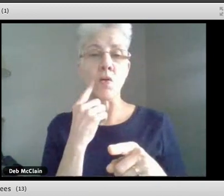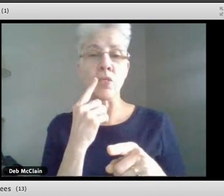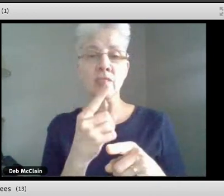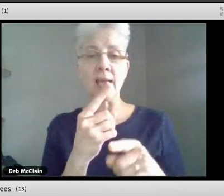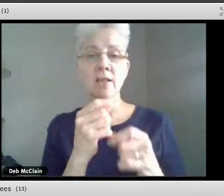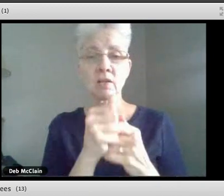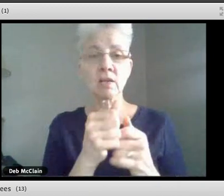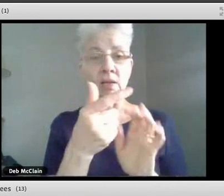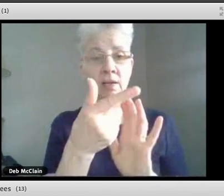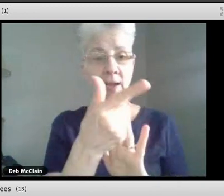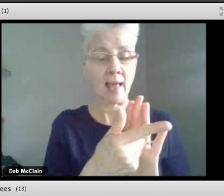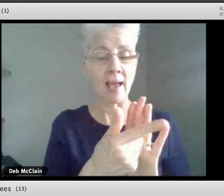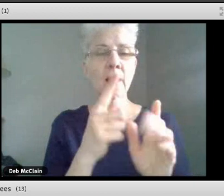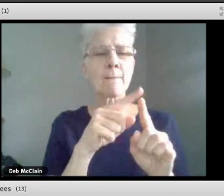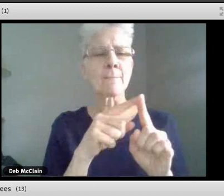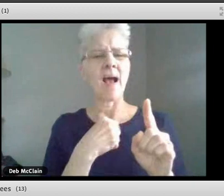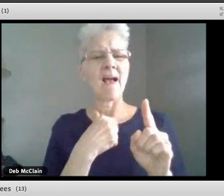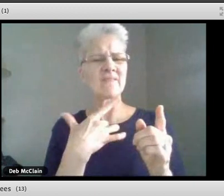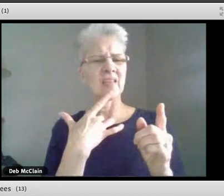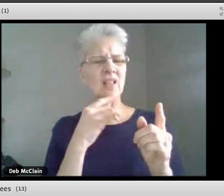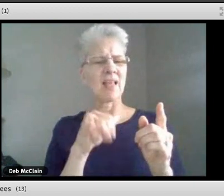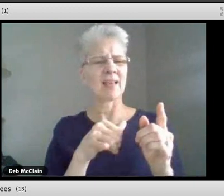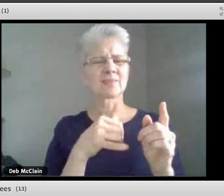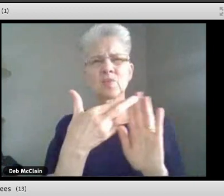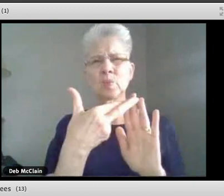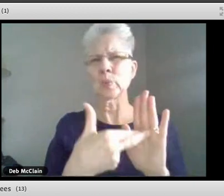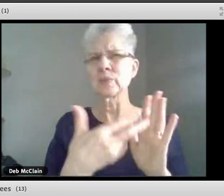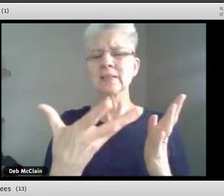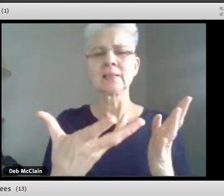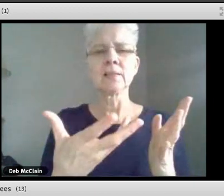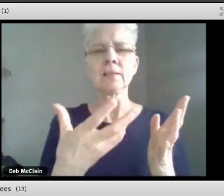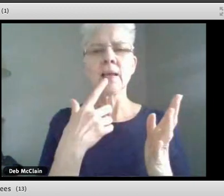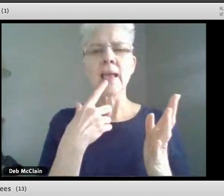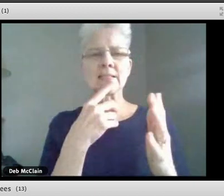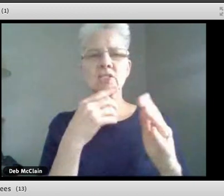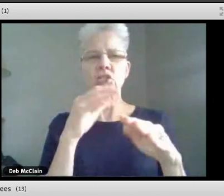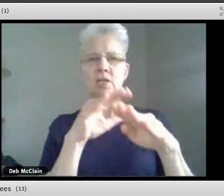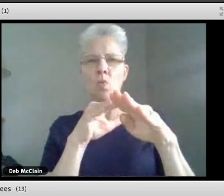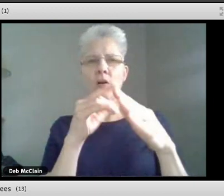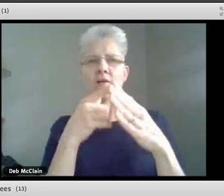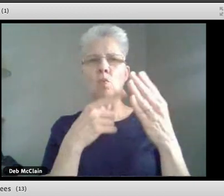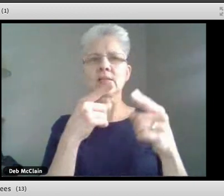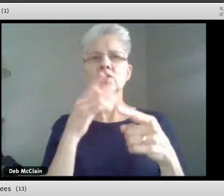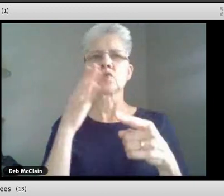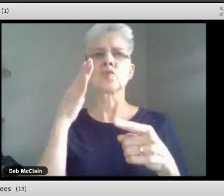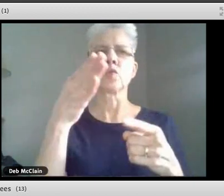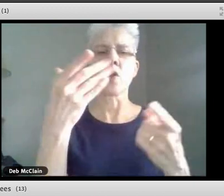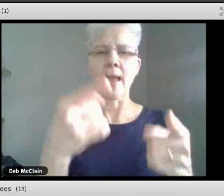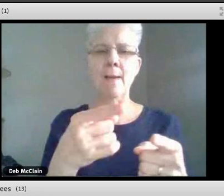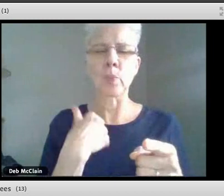but I just feel like they're a sign of what's to come, and so we need to be aware of them. We need to be putting them in our websites,